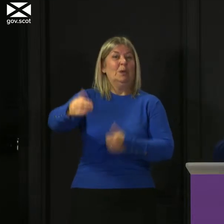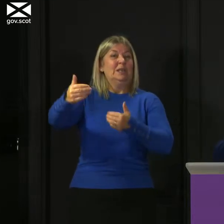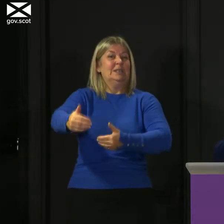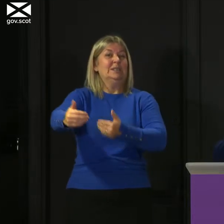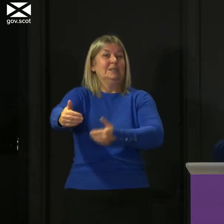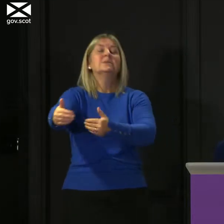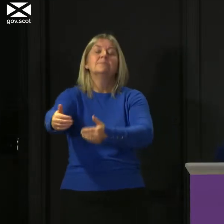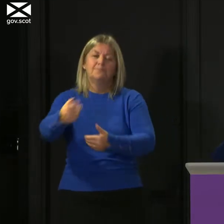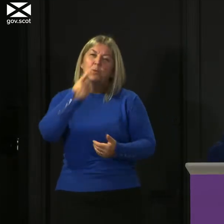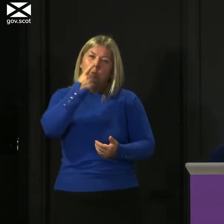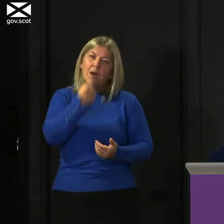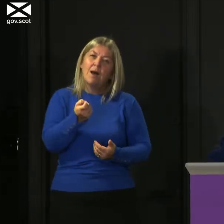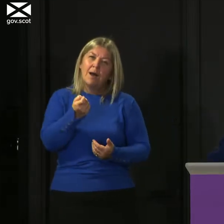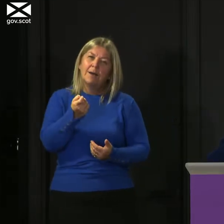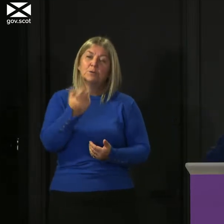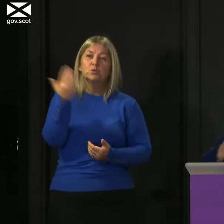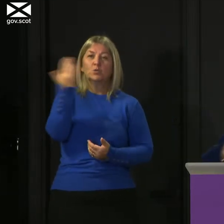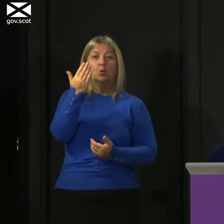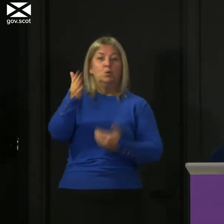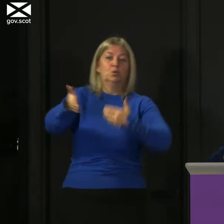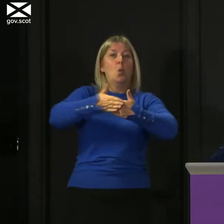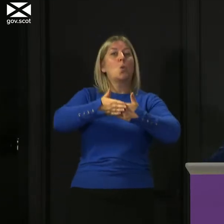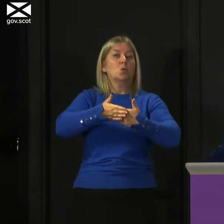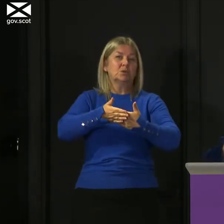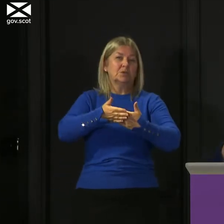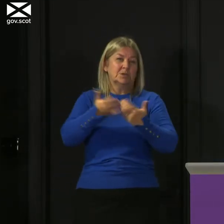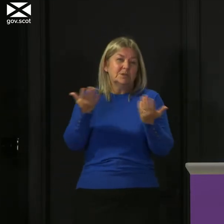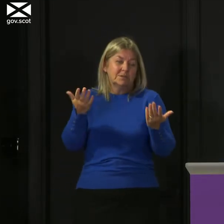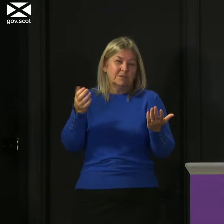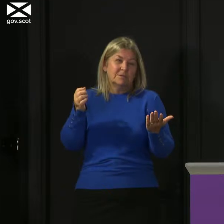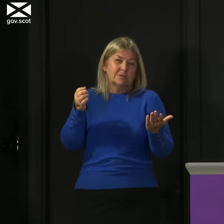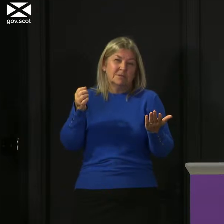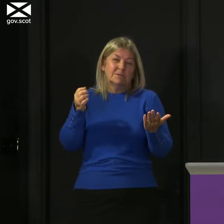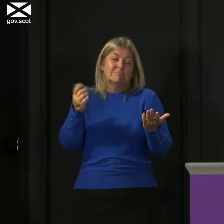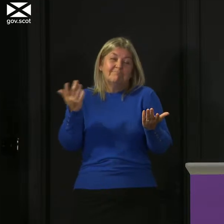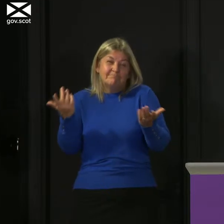when not all schools are necessarily off at the same time, but there'll be a period where